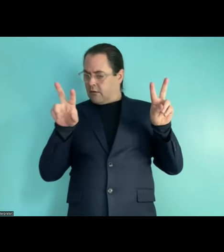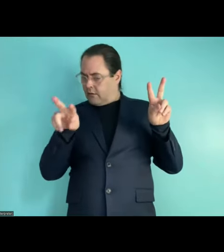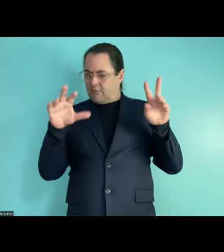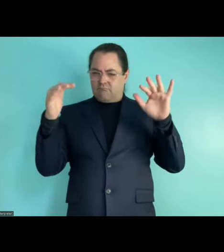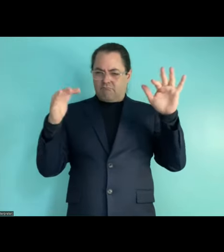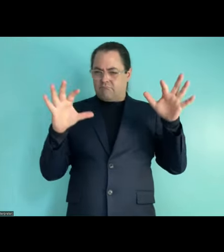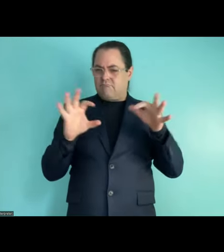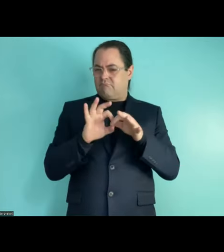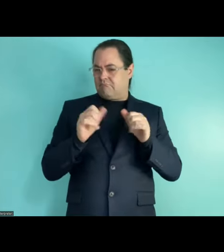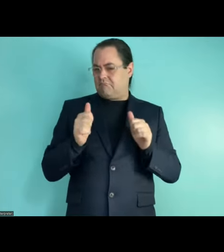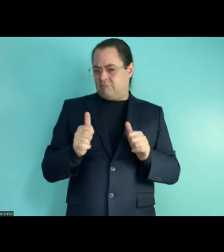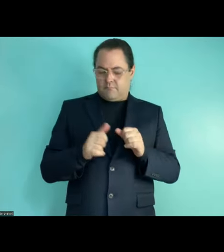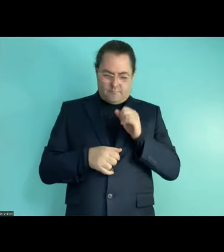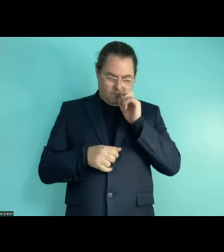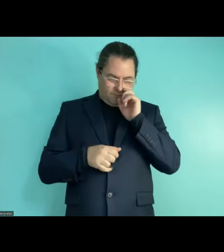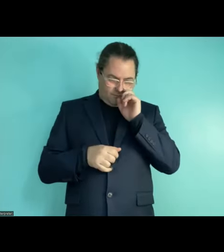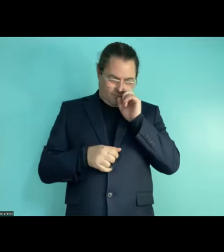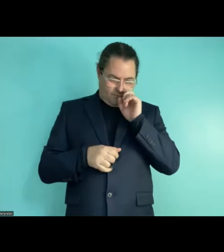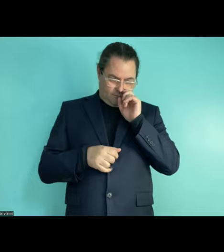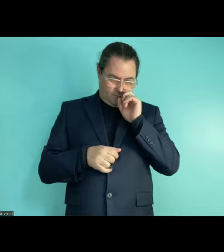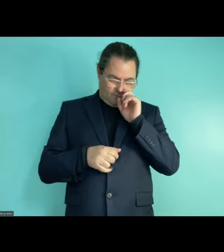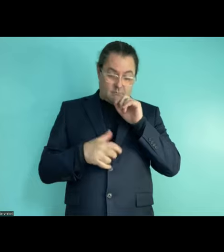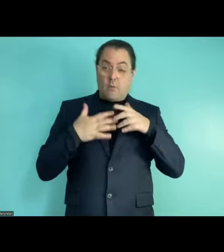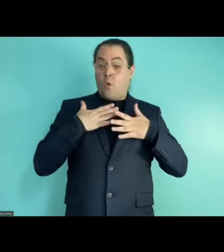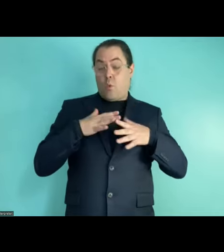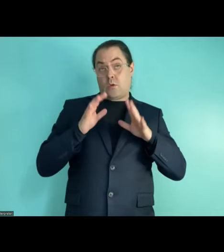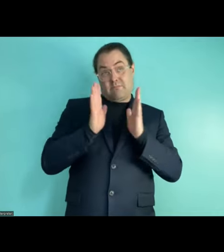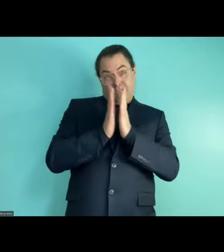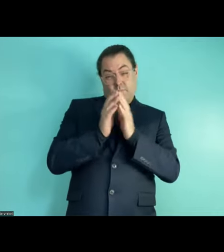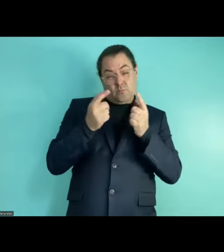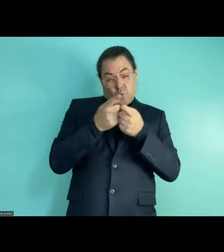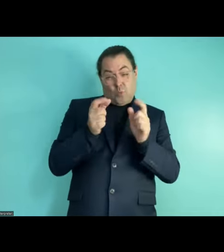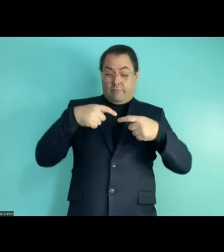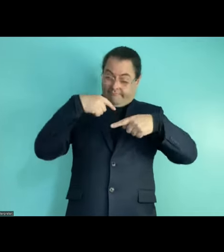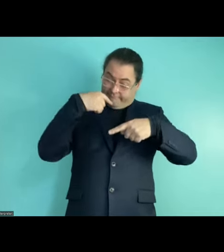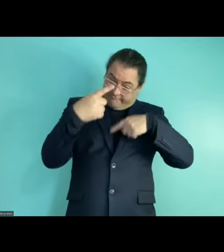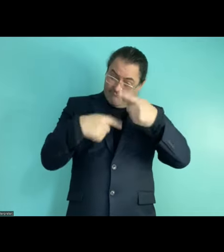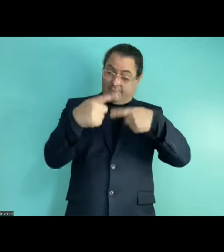16:54:37 Of course I want to encourage you to keep collaborating, engaging with each